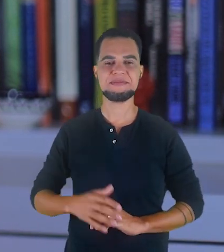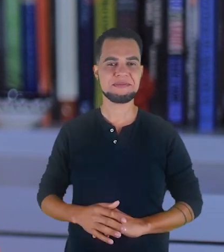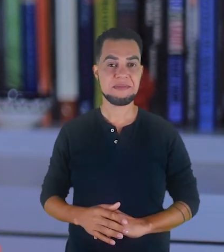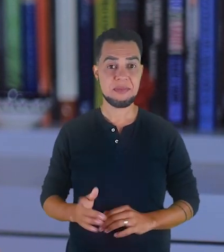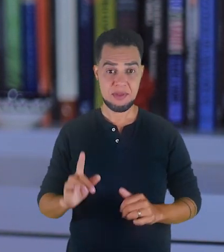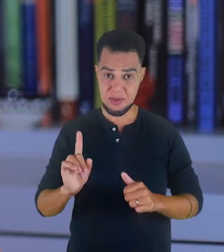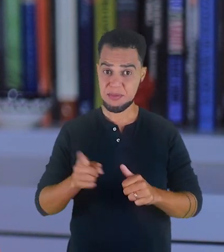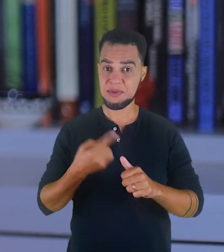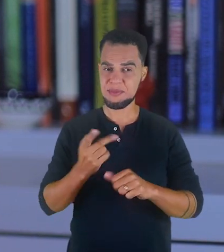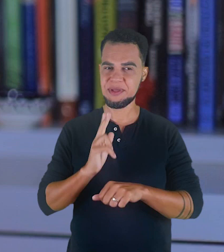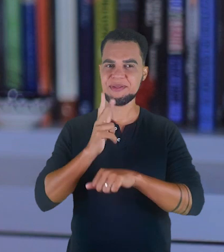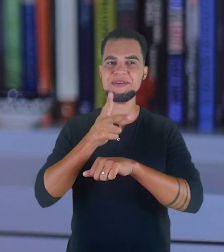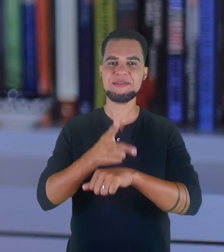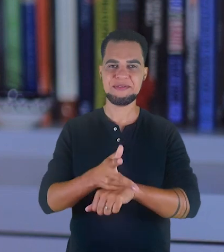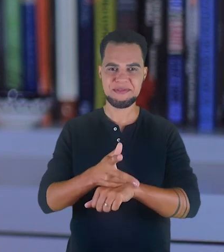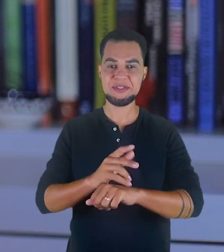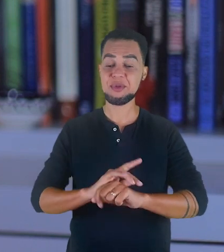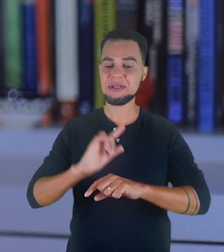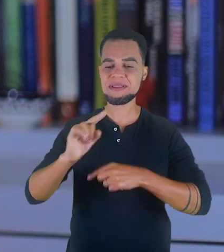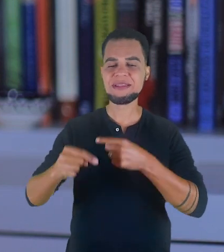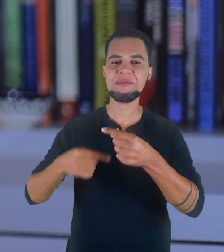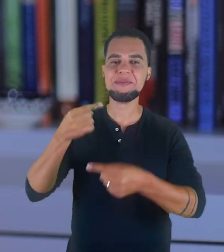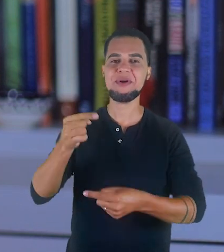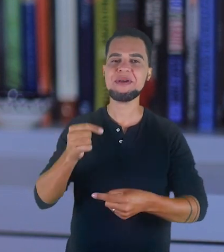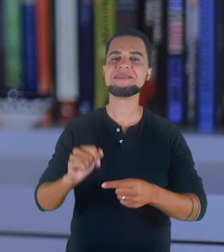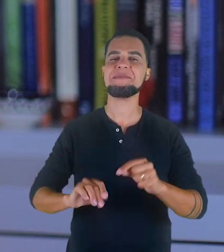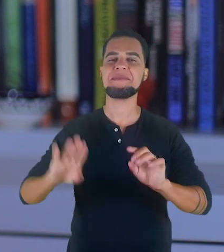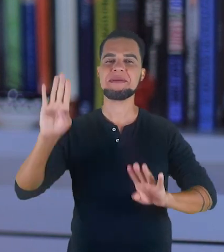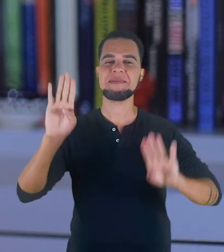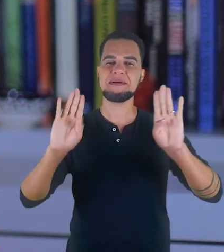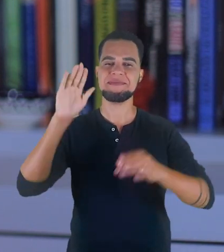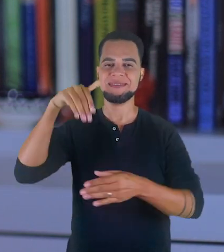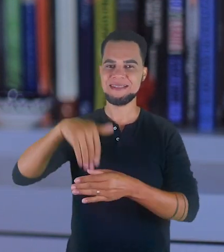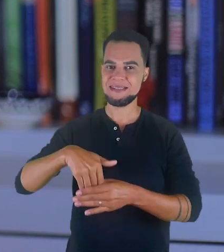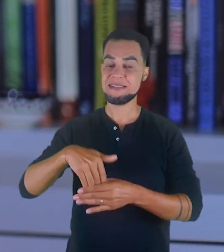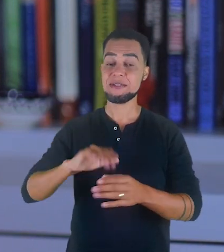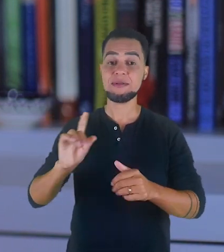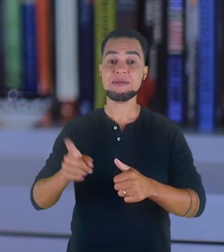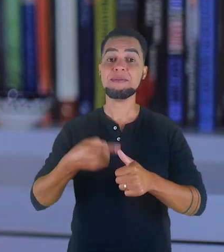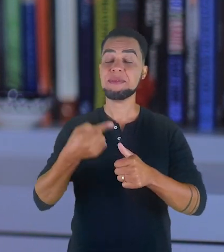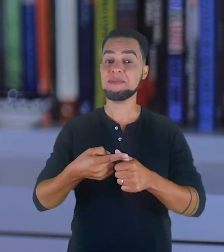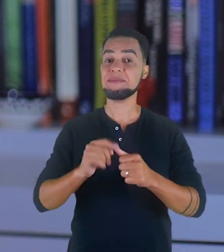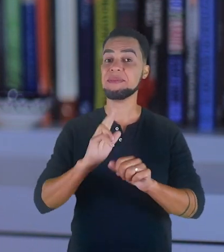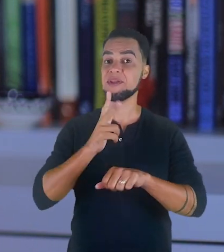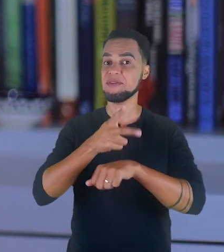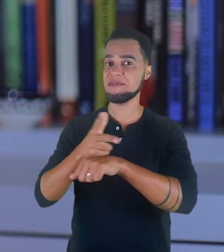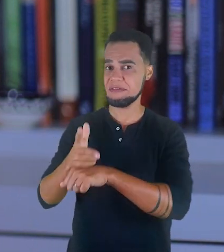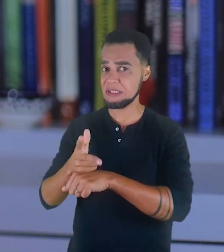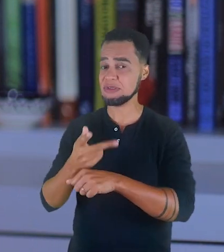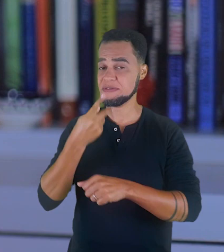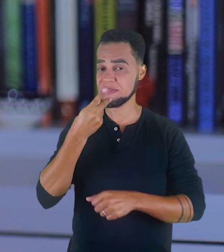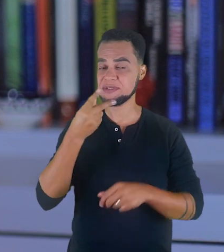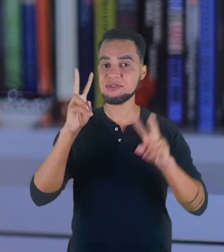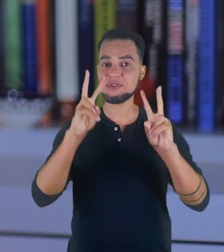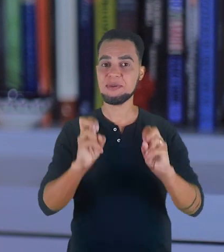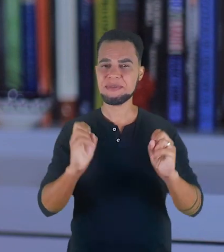So this is the first post-campaign YouTube video, the first video in which I talk about what this process